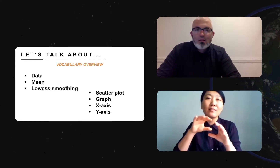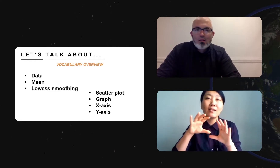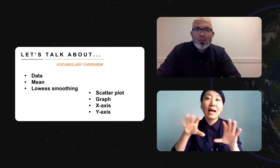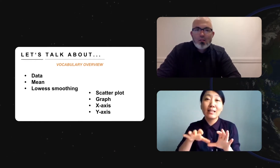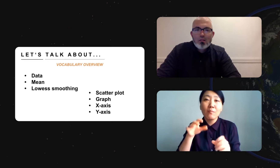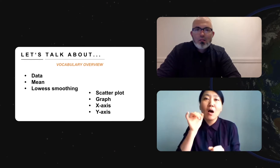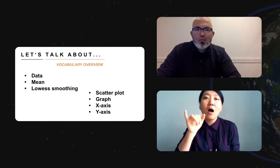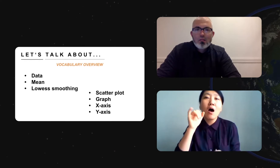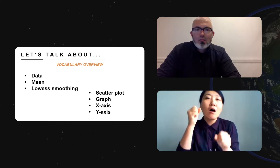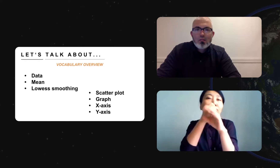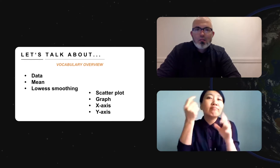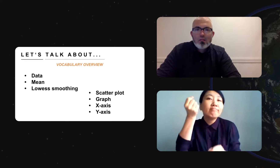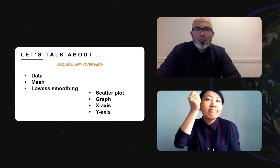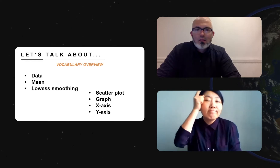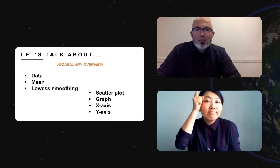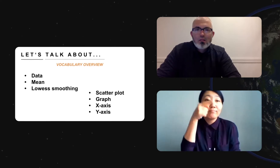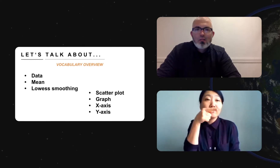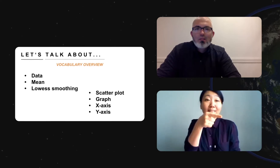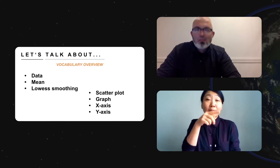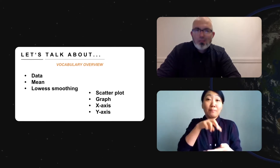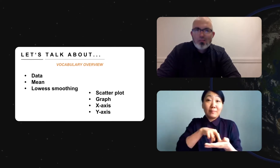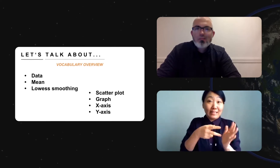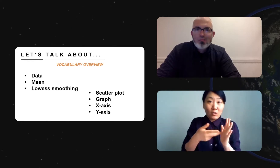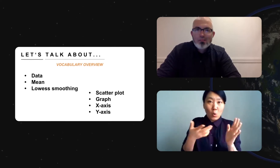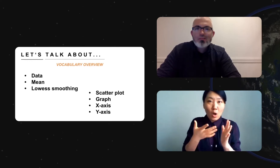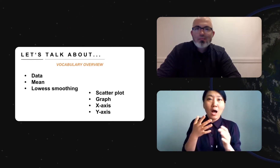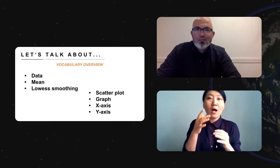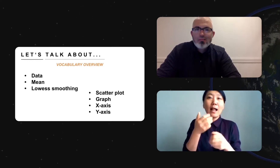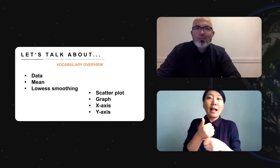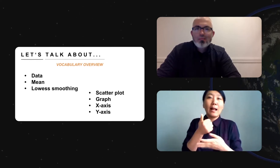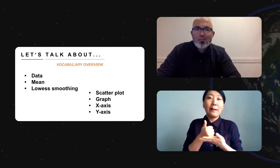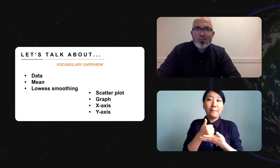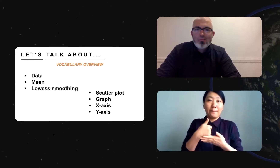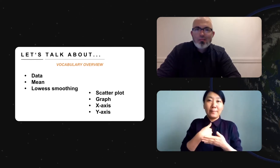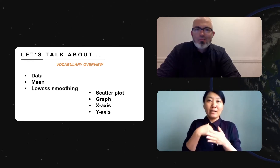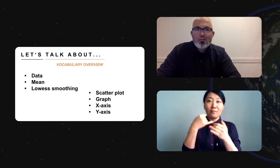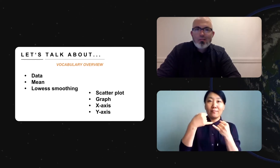With Lowess Smoothing, I'll explain that in the activity more.